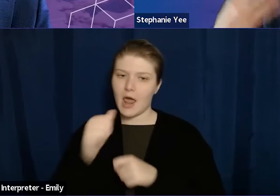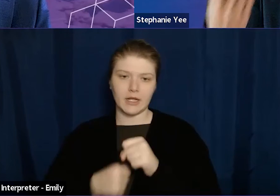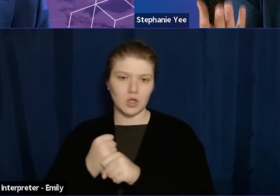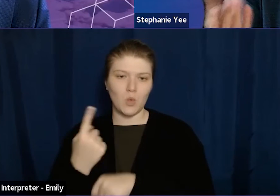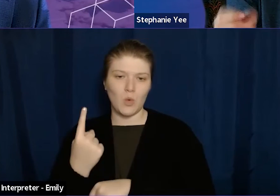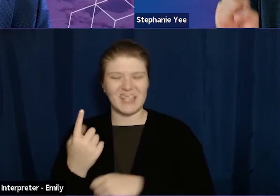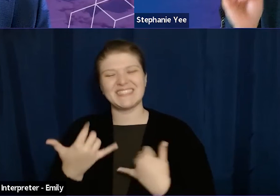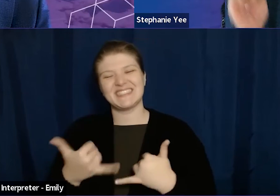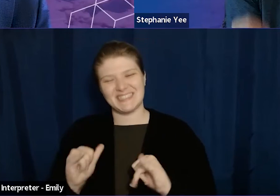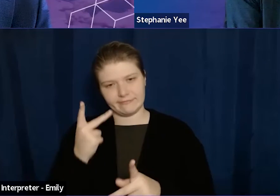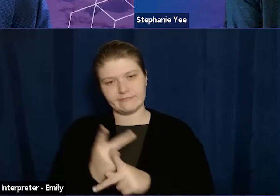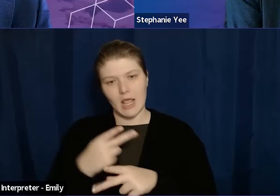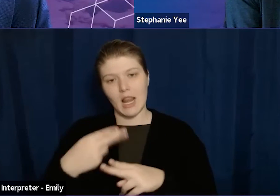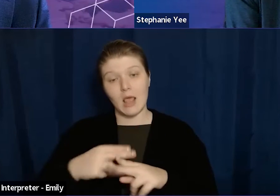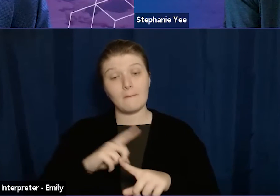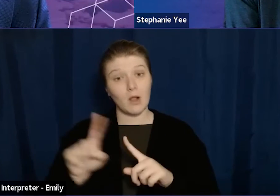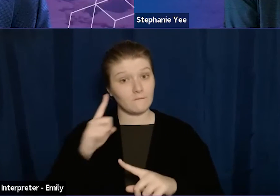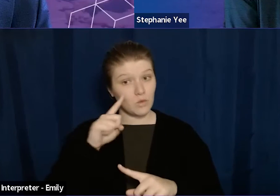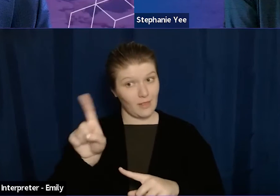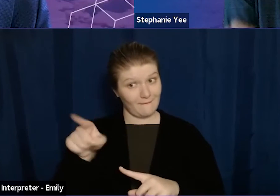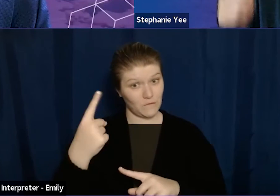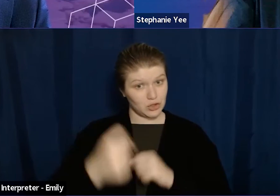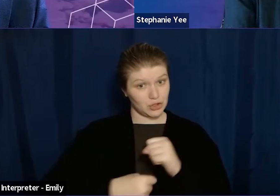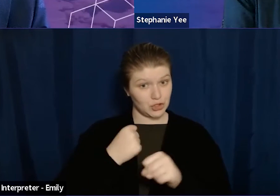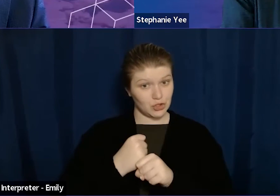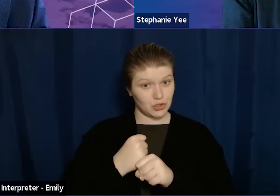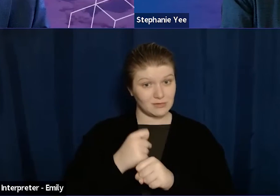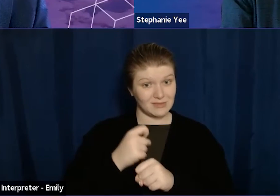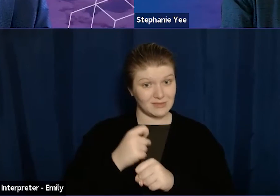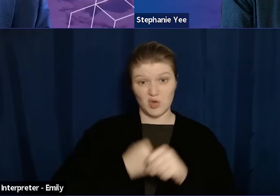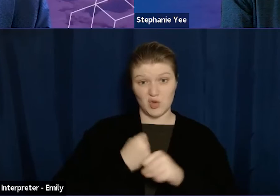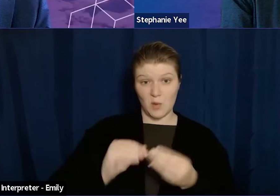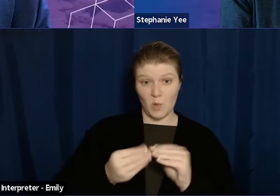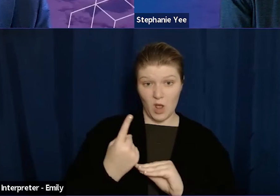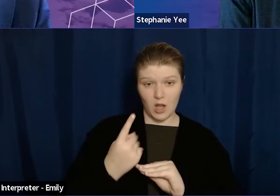That person will take a zero-dollar amount in year one. And we'll have their budget in year two.